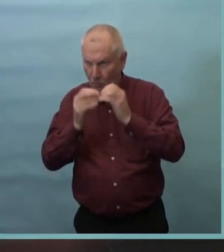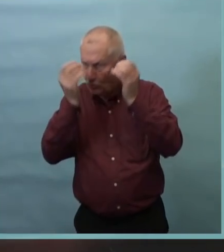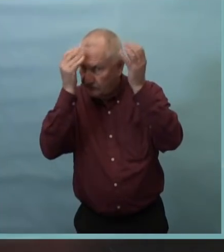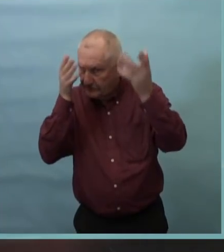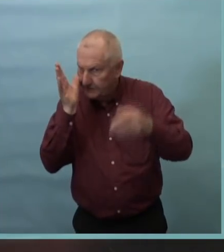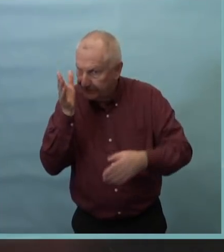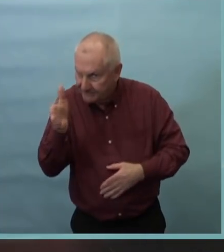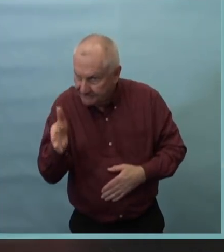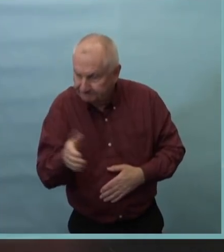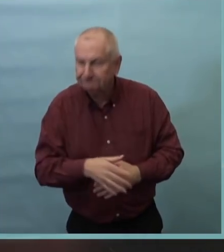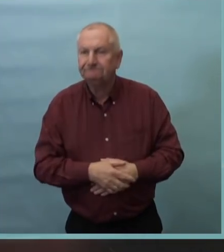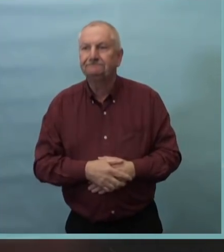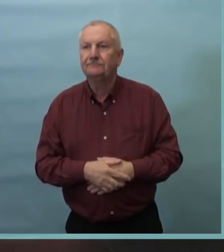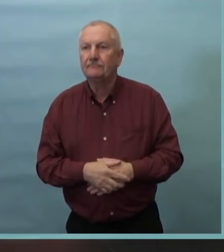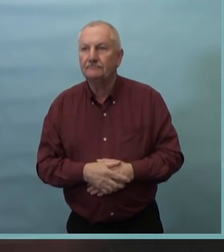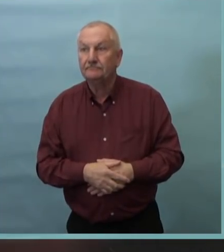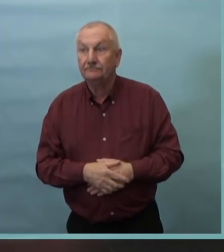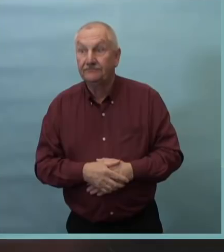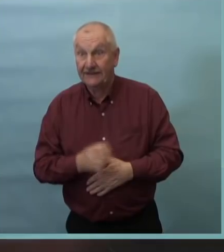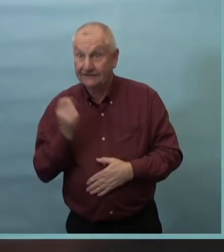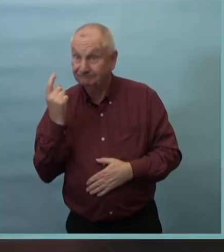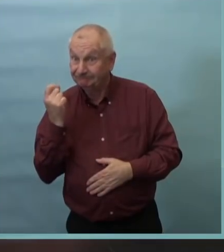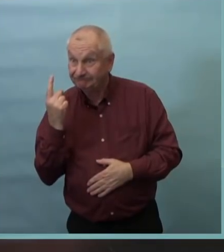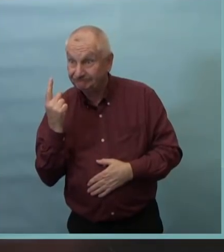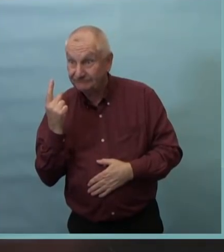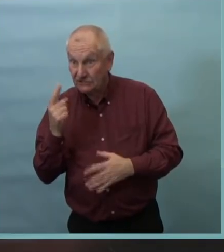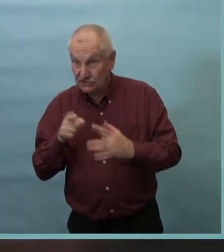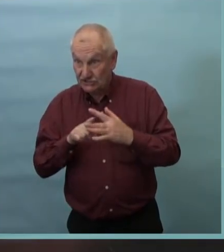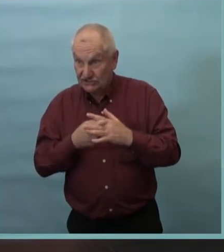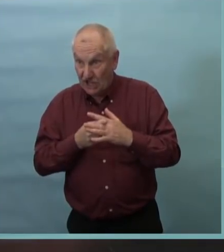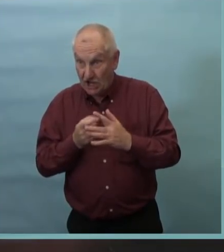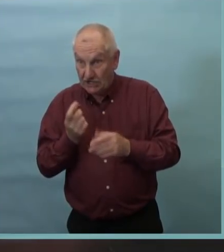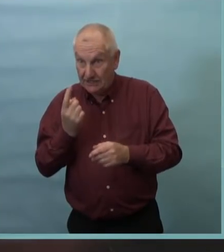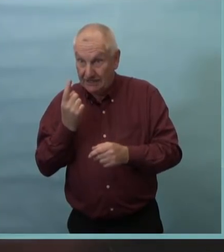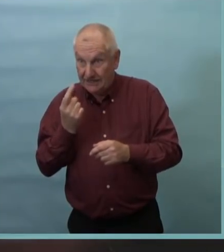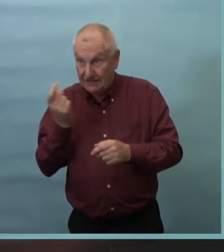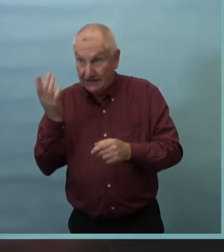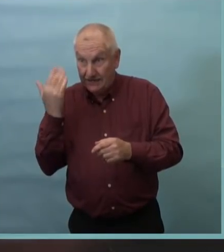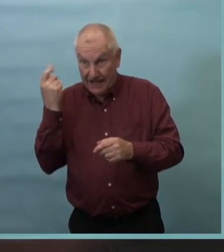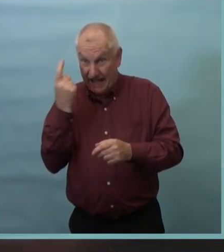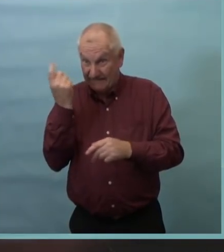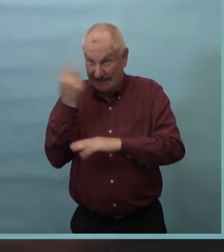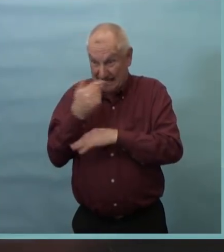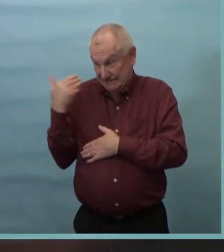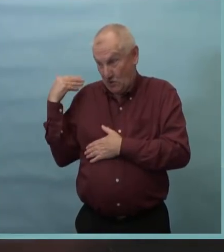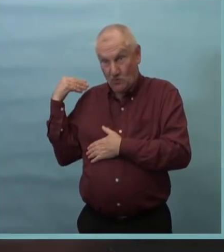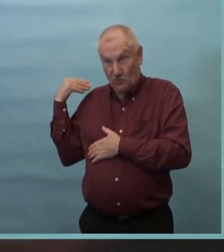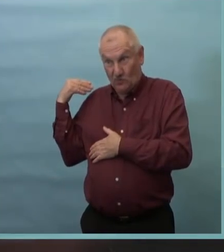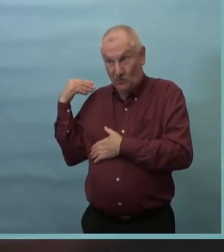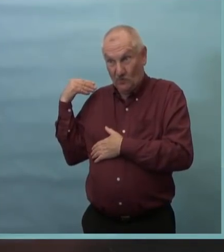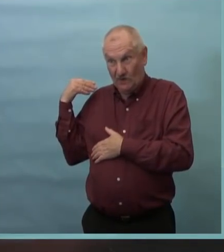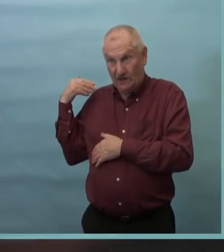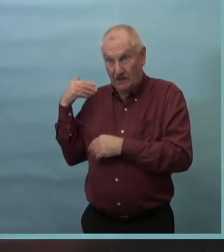billed more than 15,000 virtual interactions with patients and over the